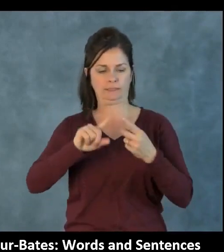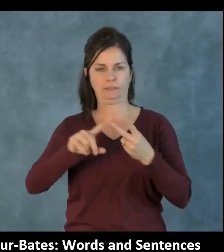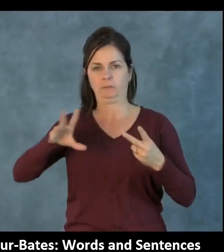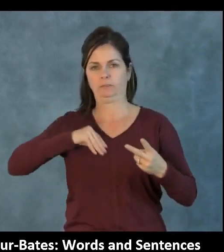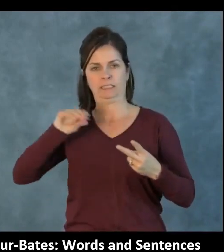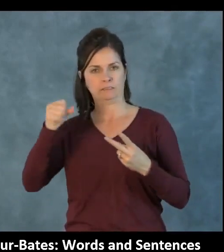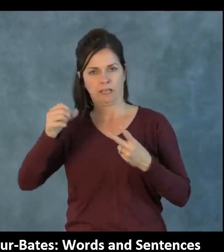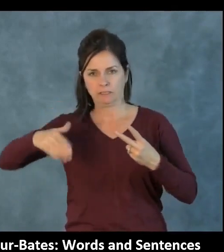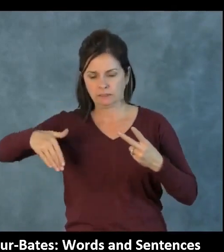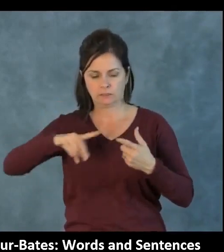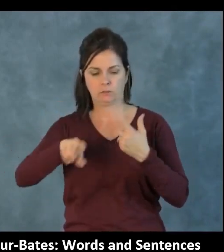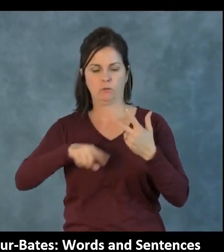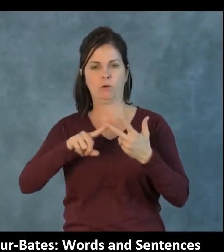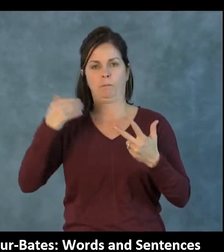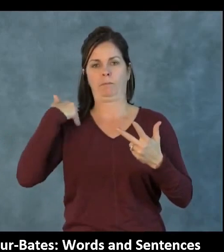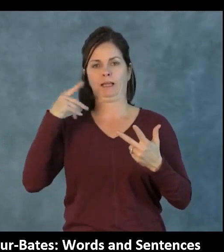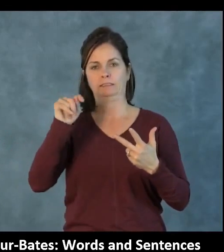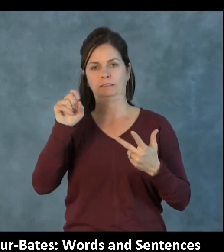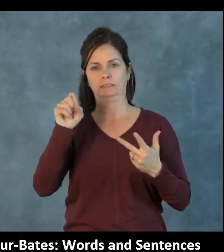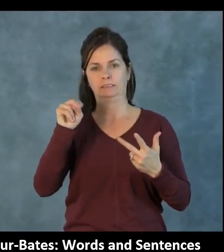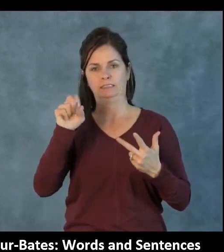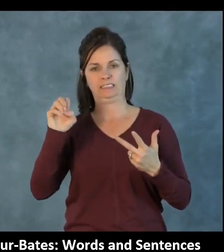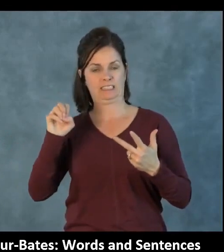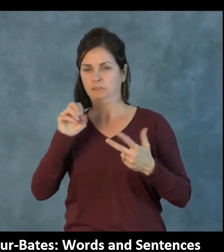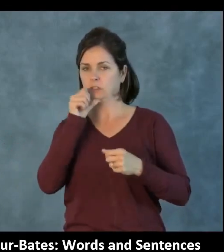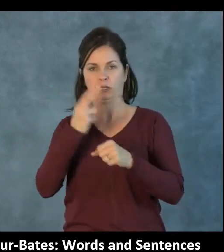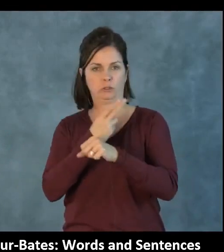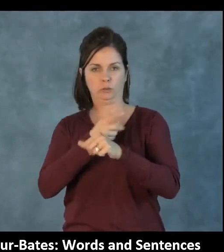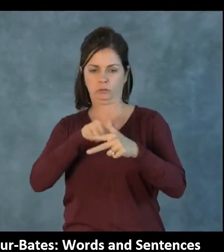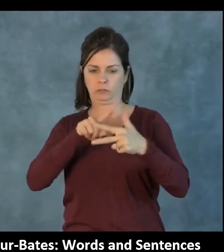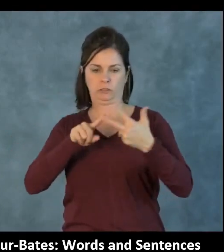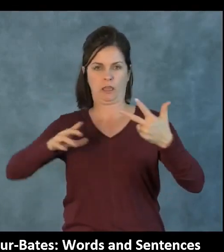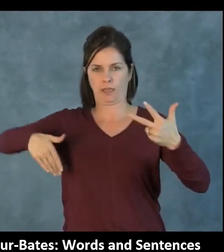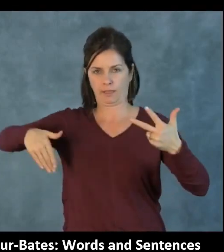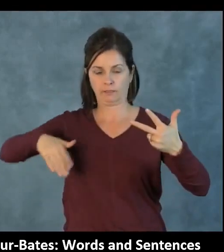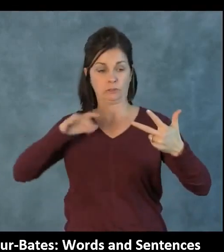how that stacks up relative to her chronological age.